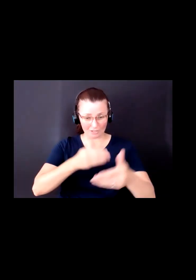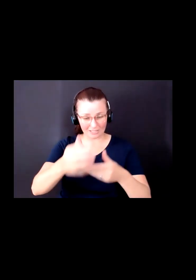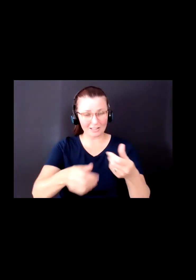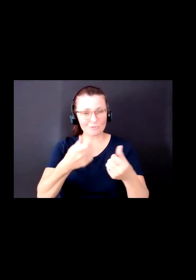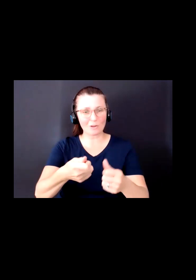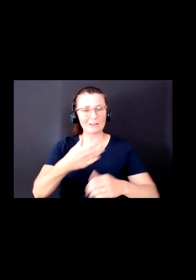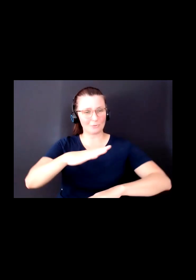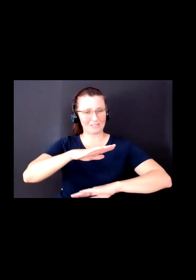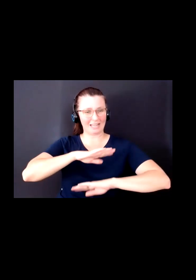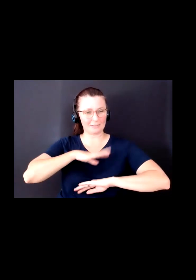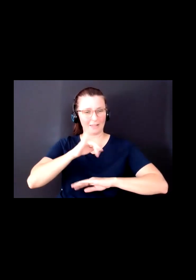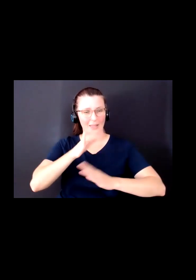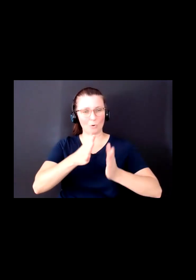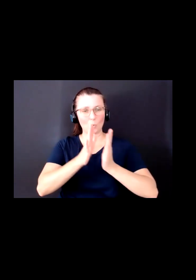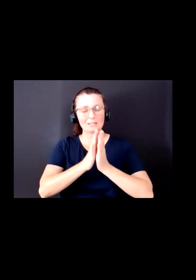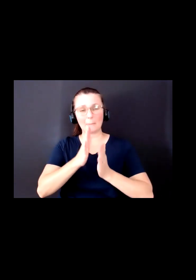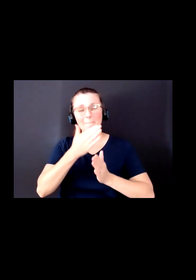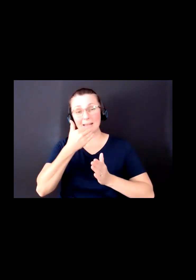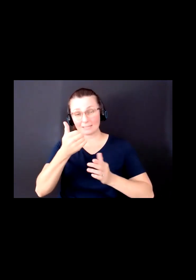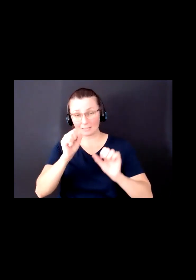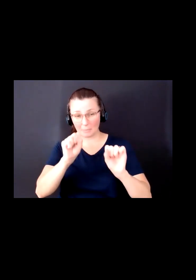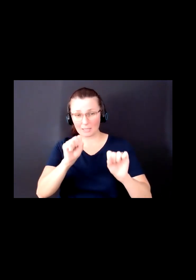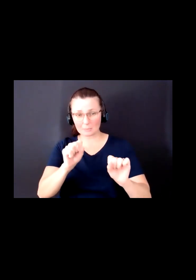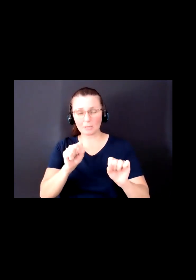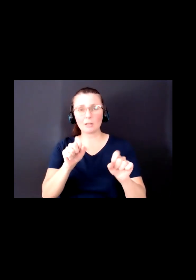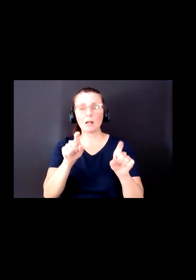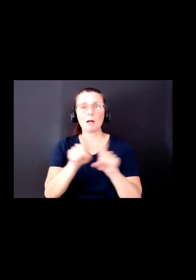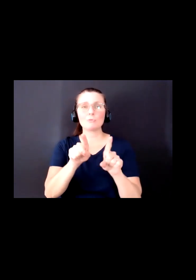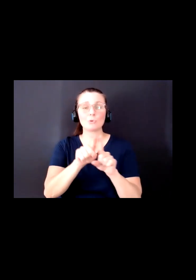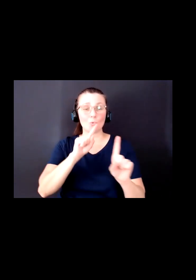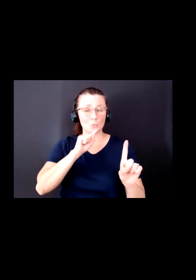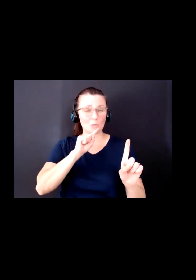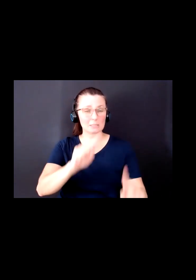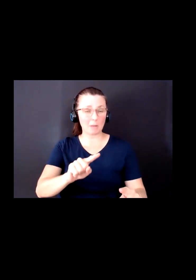be responsive within a reasonable amount of time. It is to have a